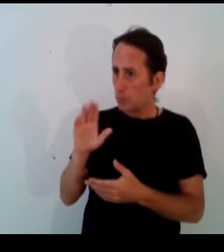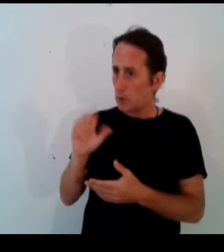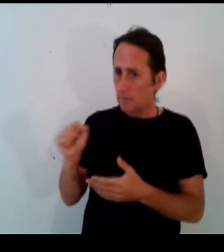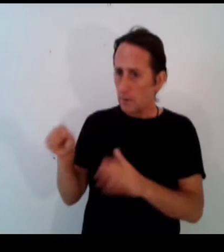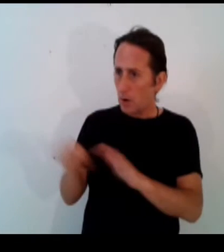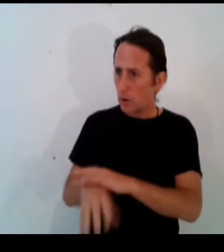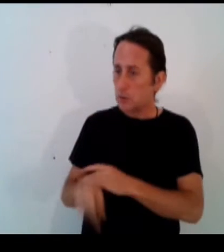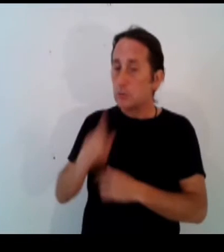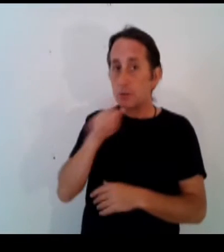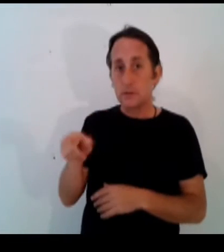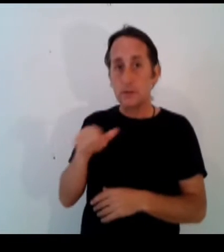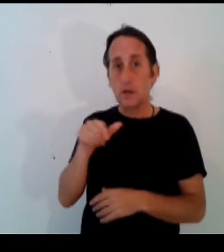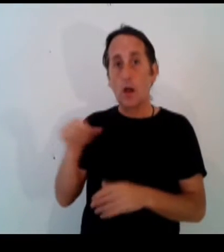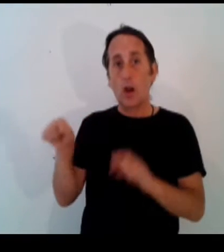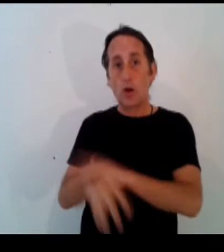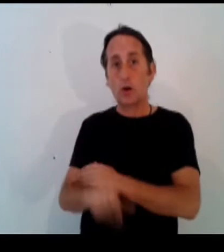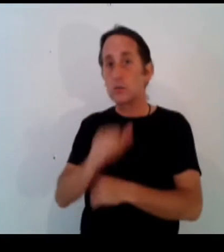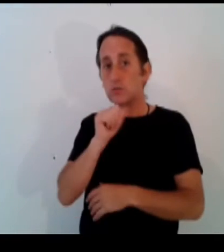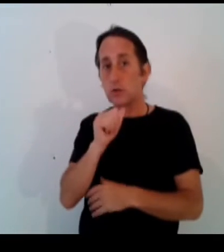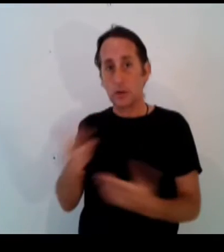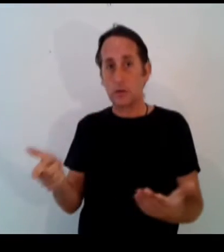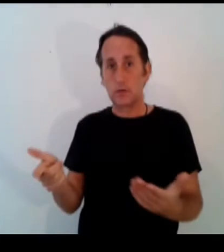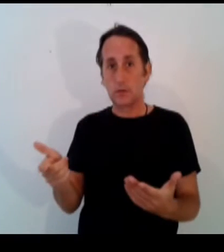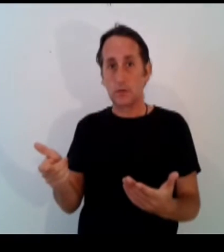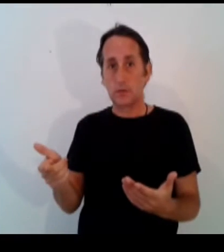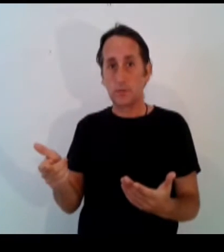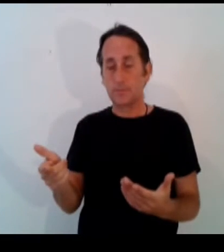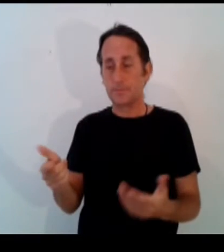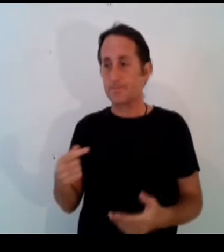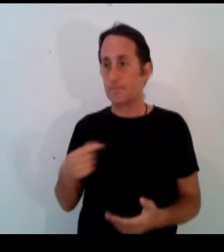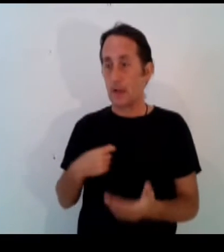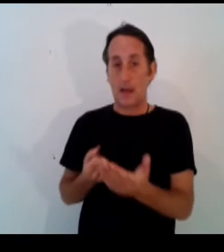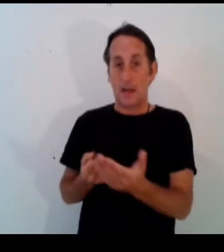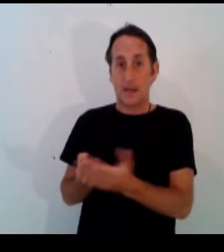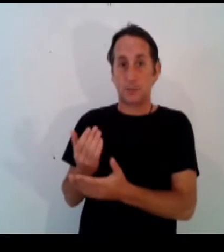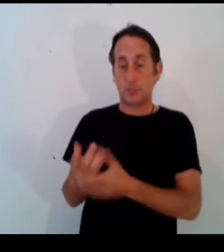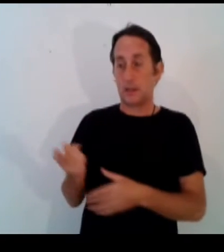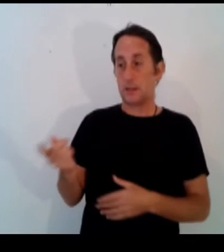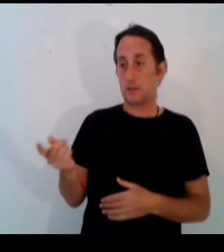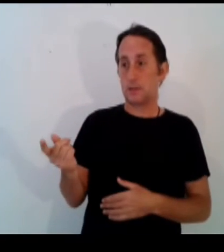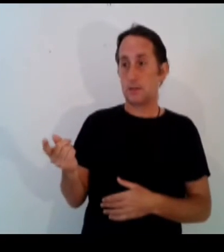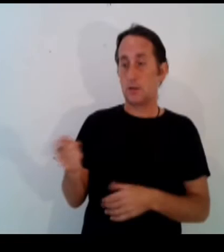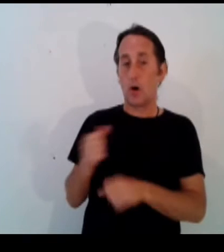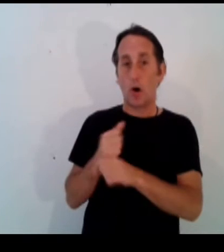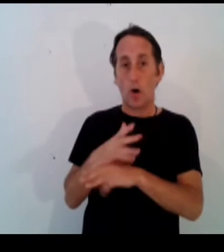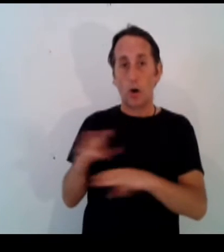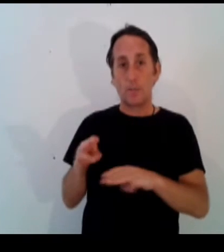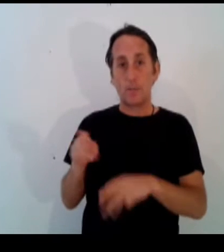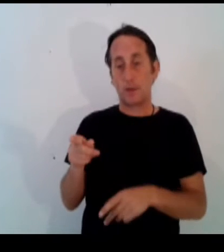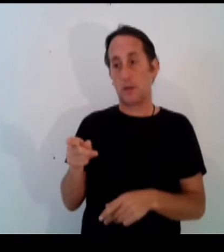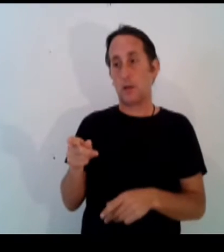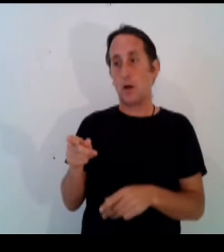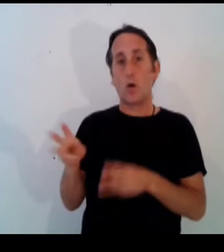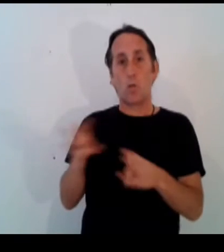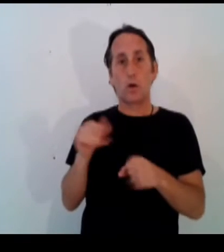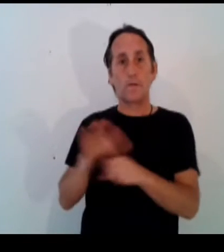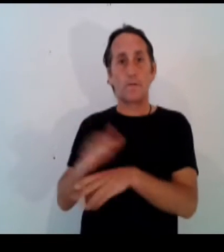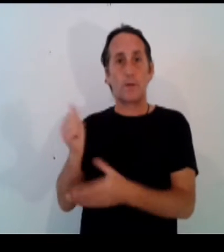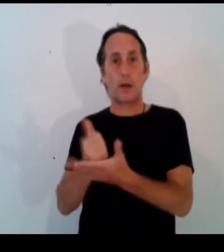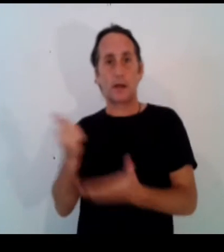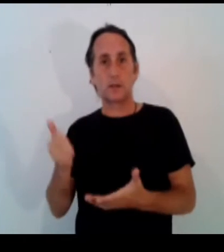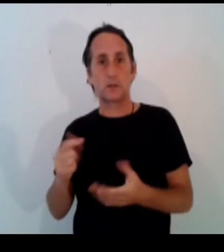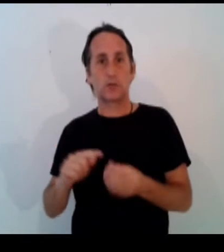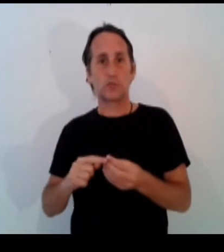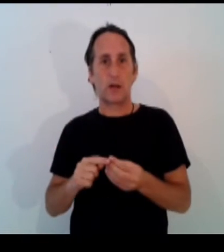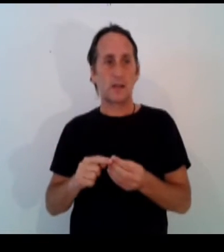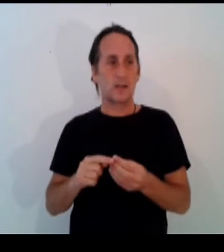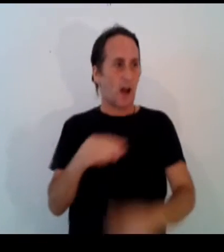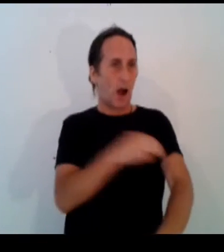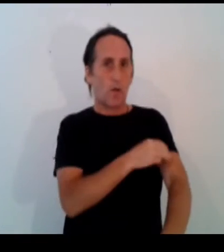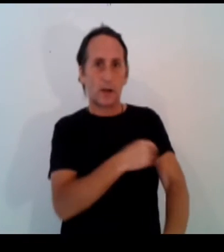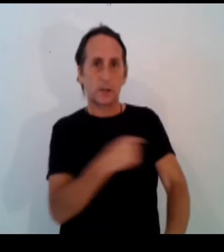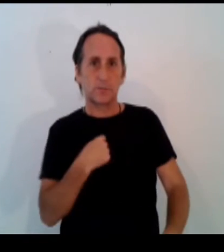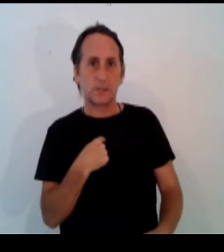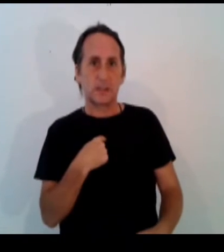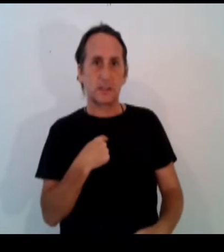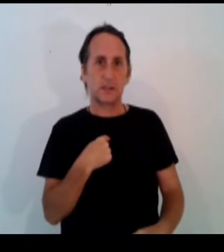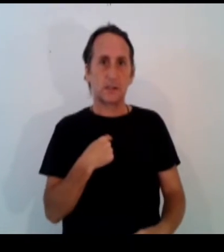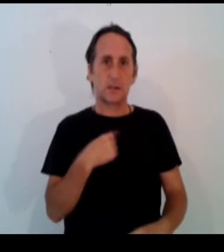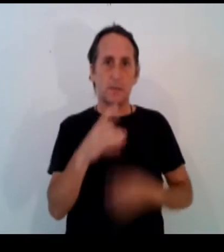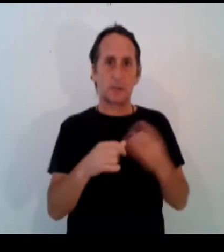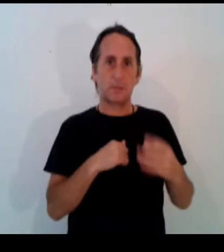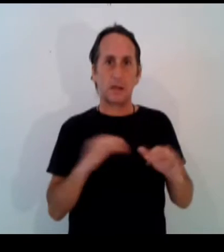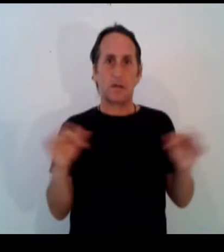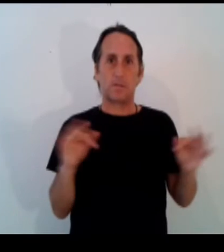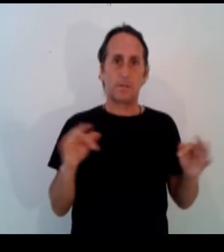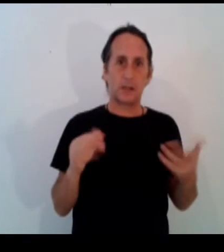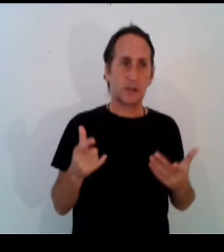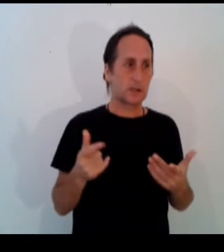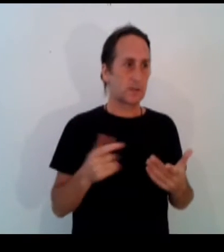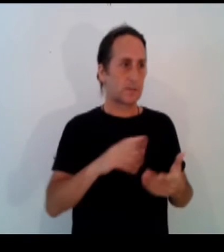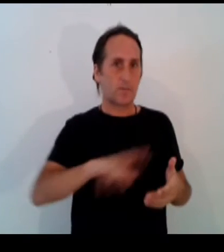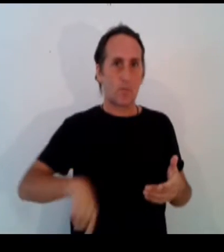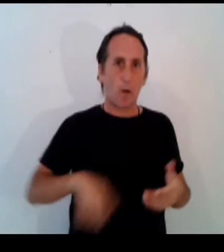They couldn't and they didn't. I told all the people trying to harrass and terrorise me from the banks